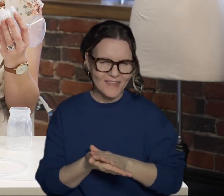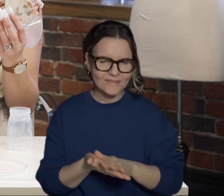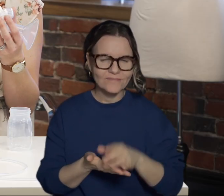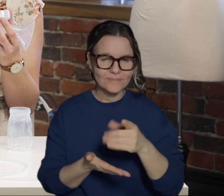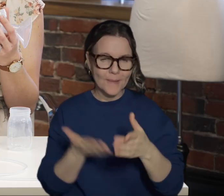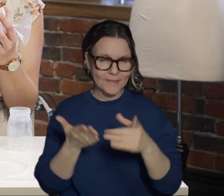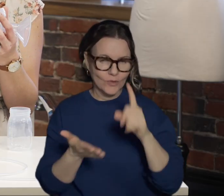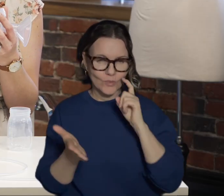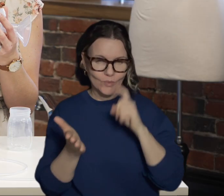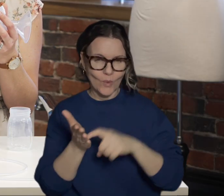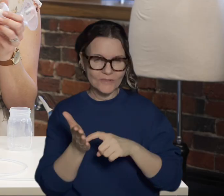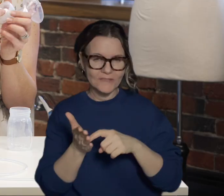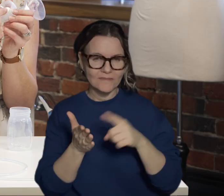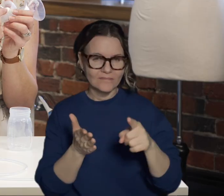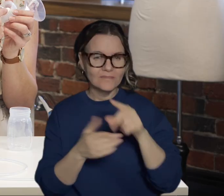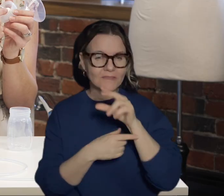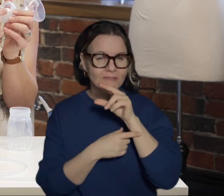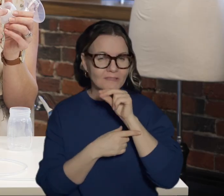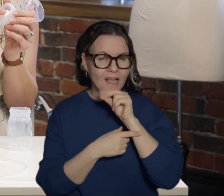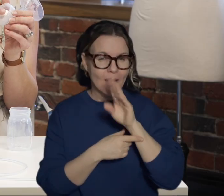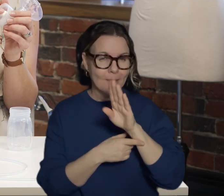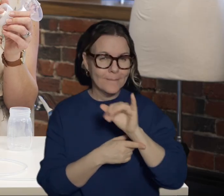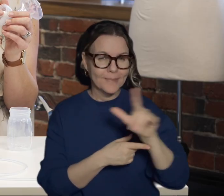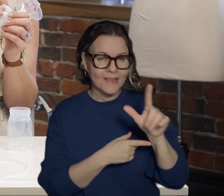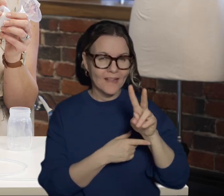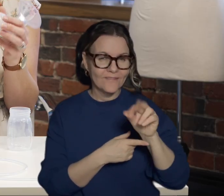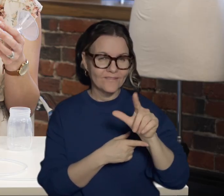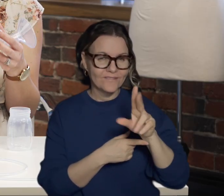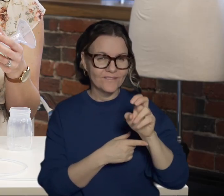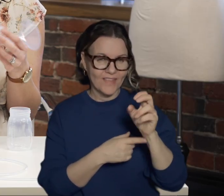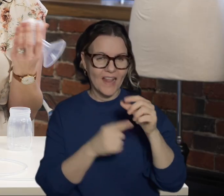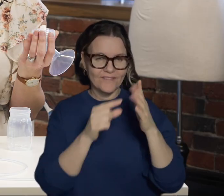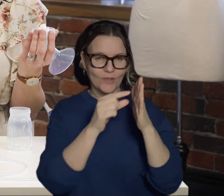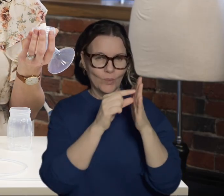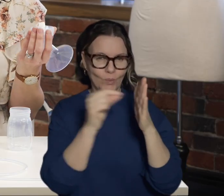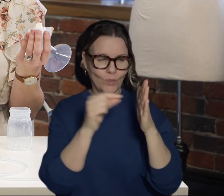and you'll notice that it has some stretching or tearing and it's a little loose or you'll go to